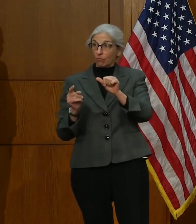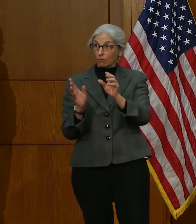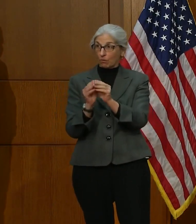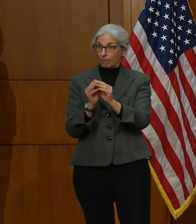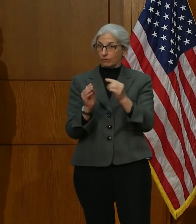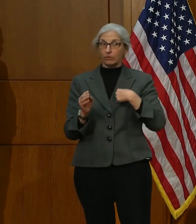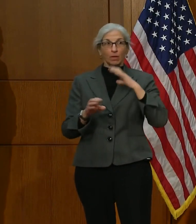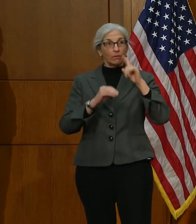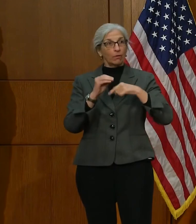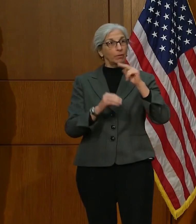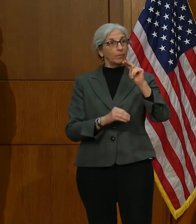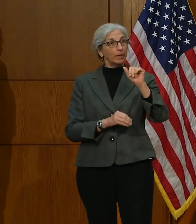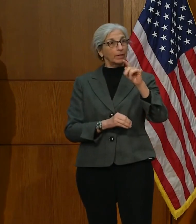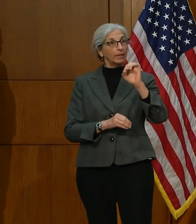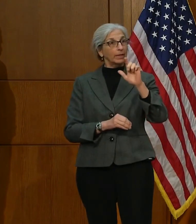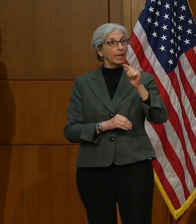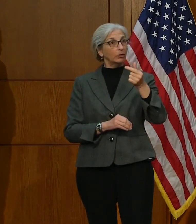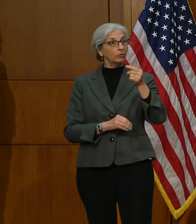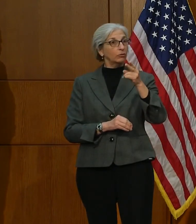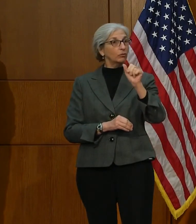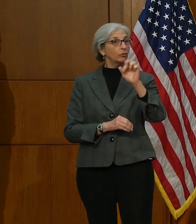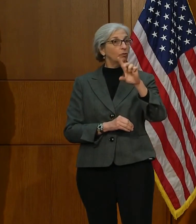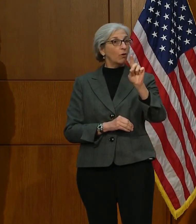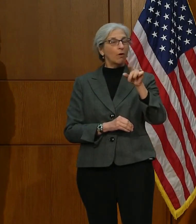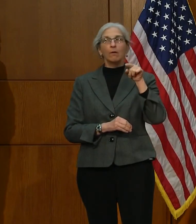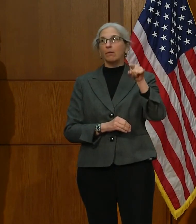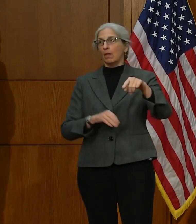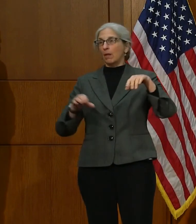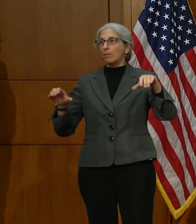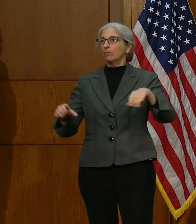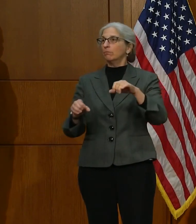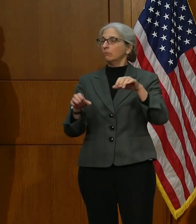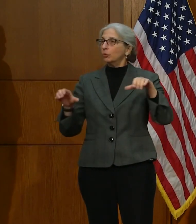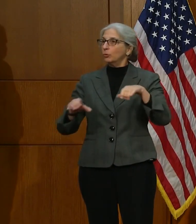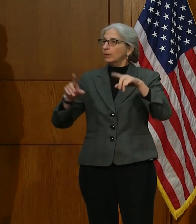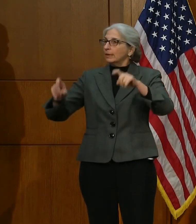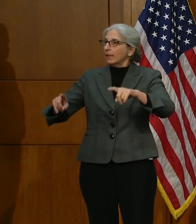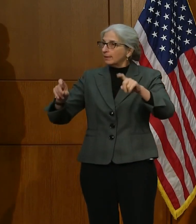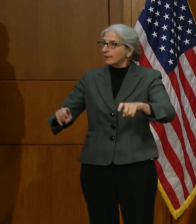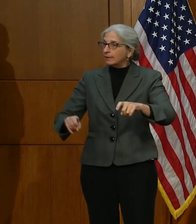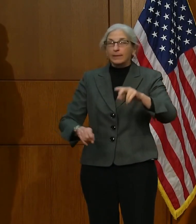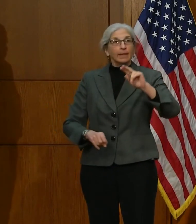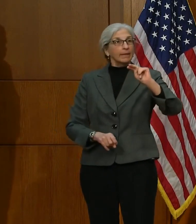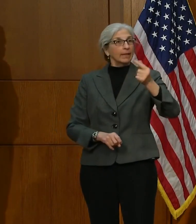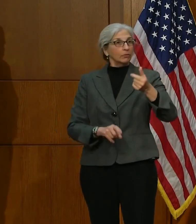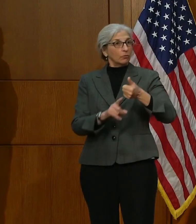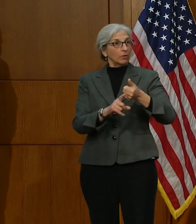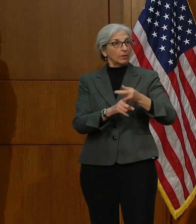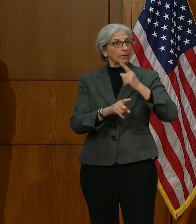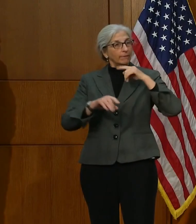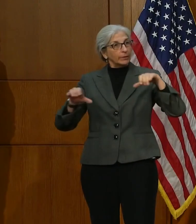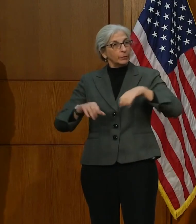CONFERENCE AND THAT IS OUR NATIONAL GUARD. THEY HAVE BEEN VERY HELPFUL IN WORKING WITH